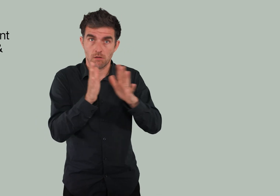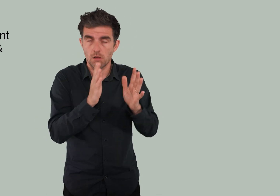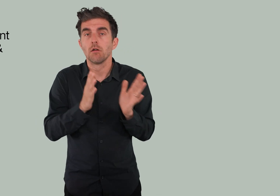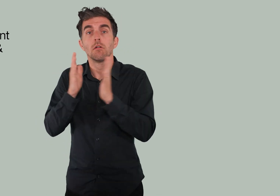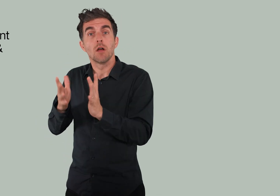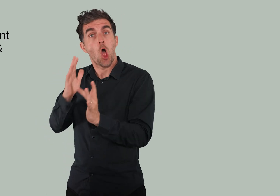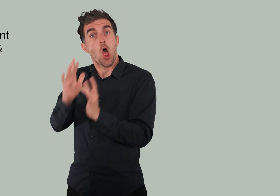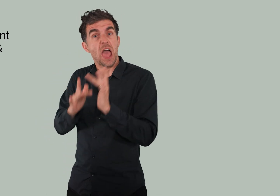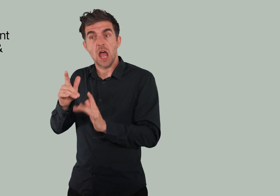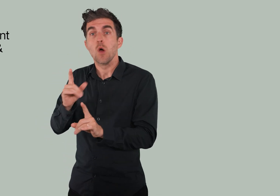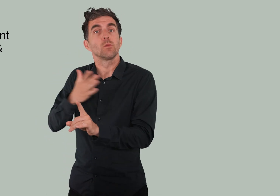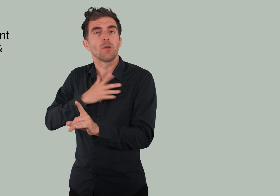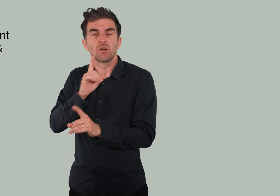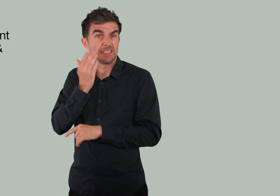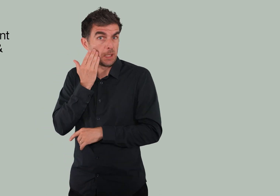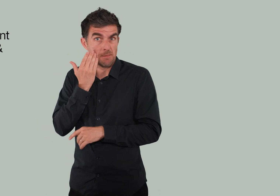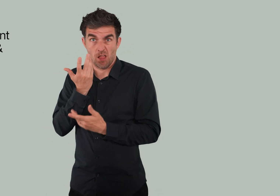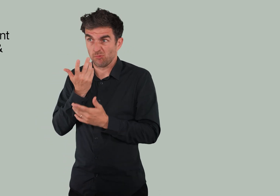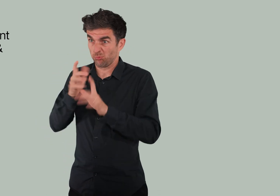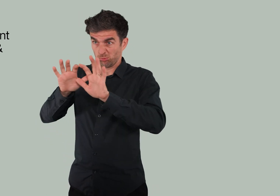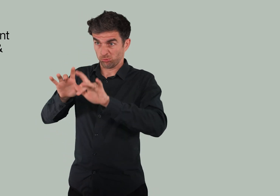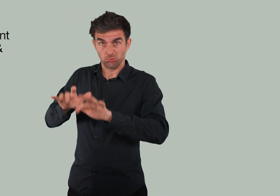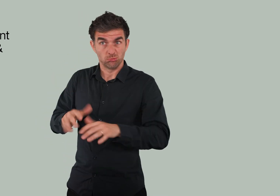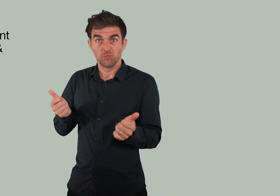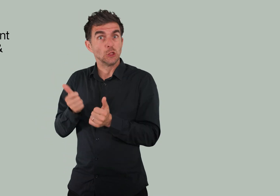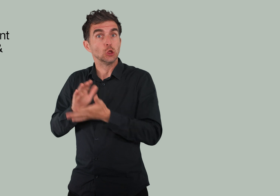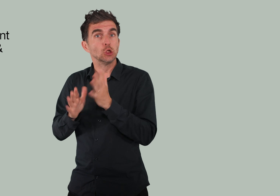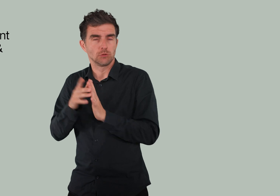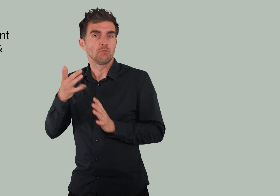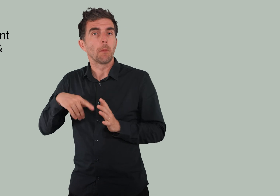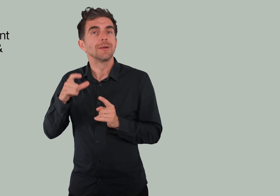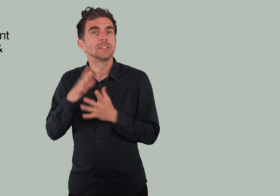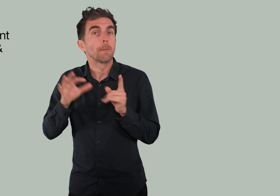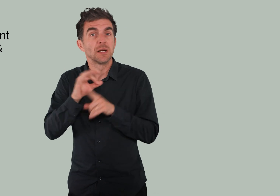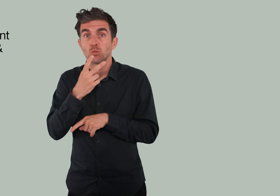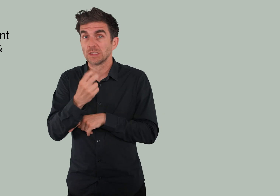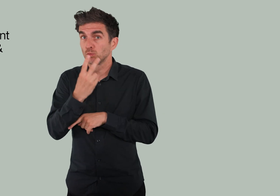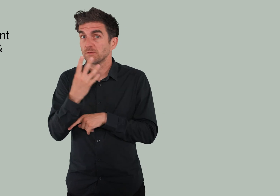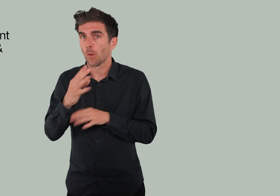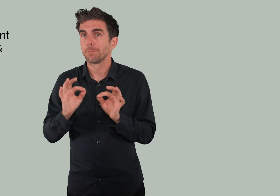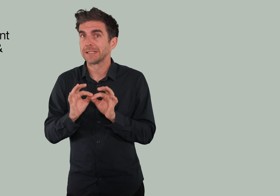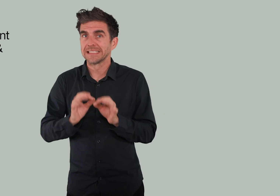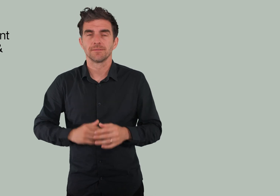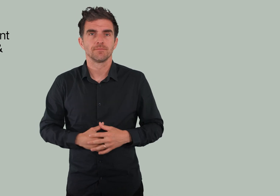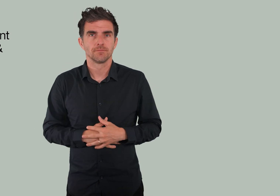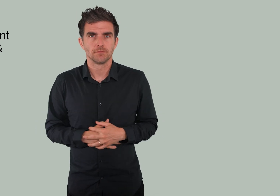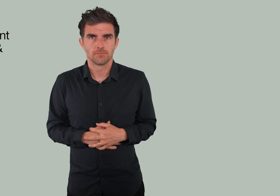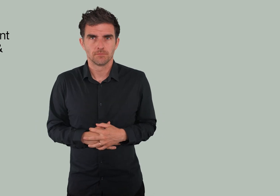and online options preferred for simple tasks (DWP, 2024b)